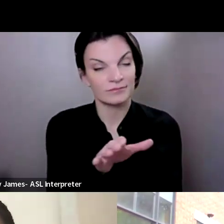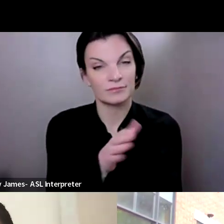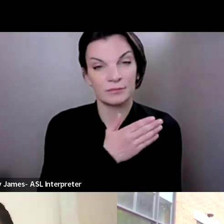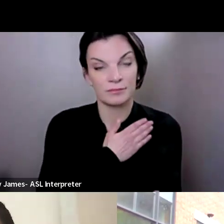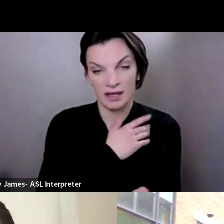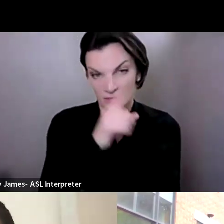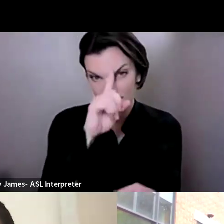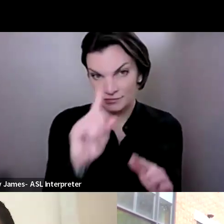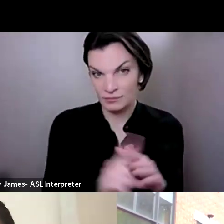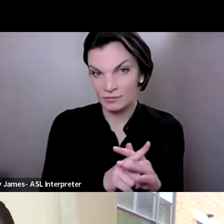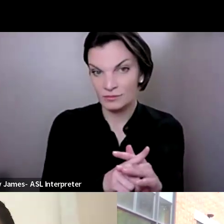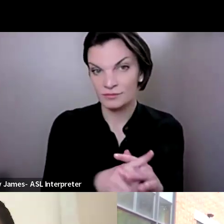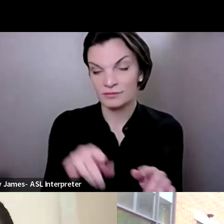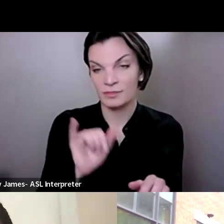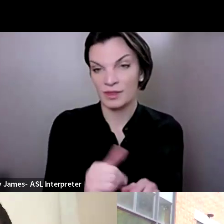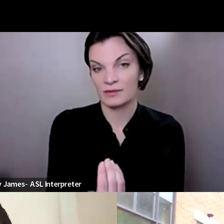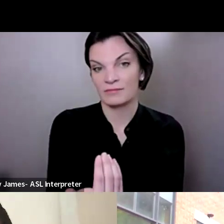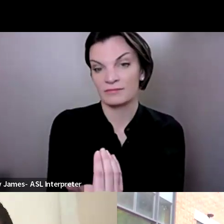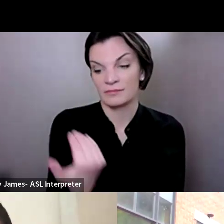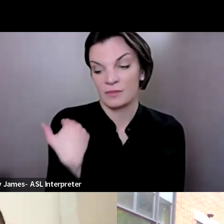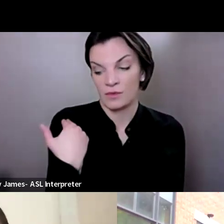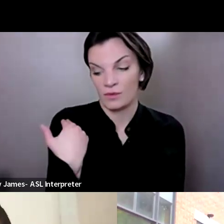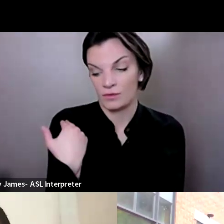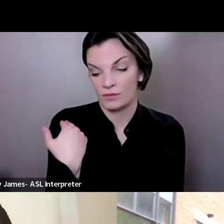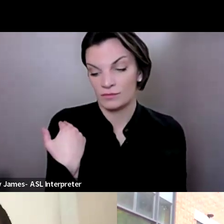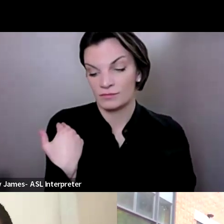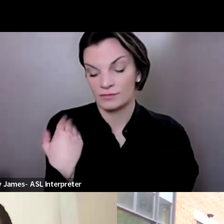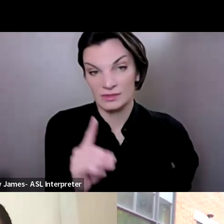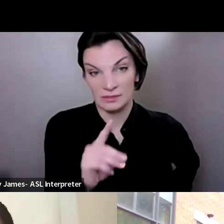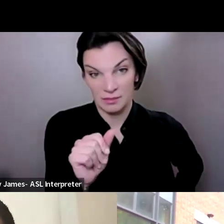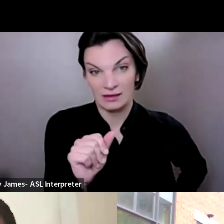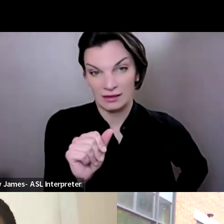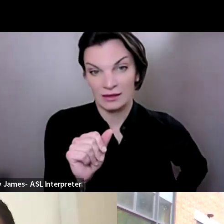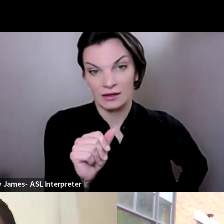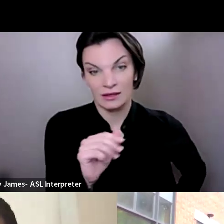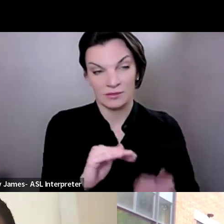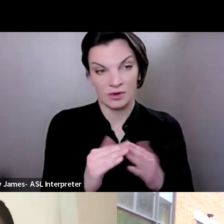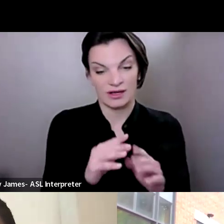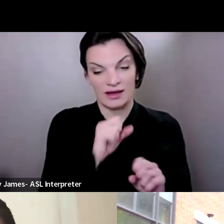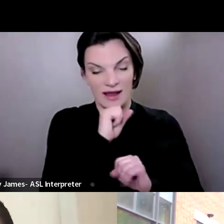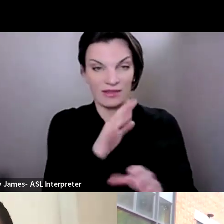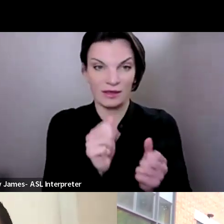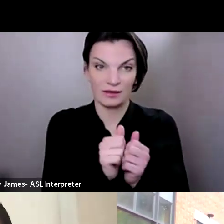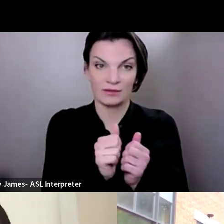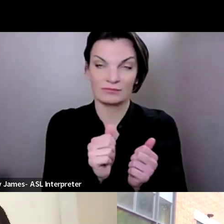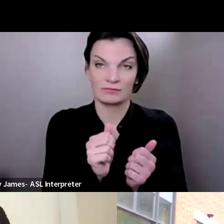the kind of old disability adage, disability community adage, "Nothing about us without us," and I